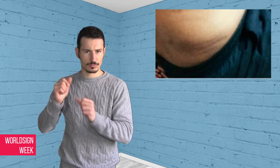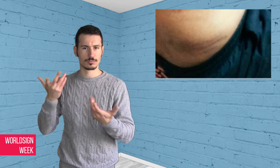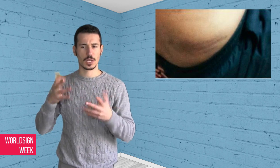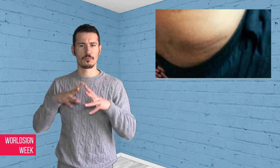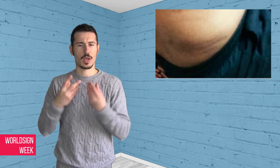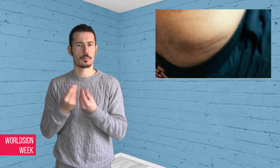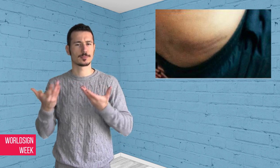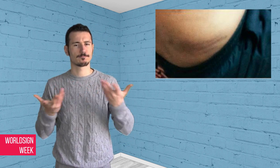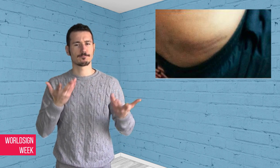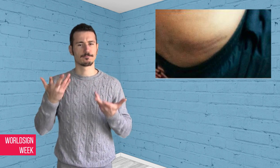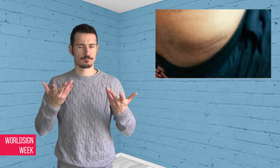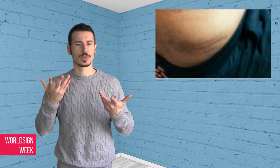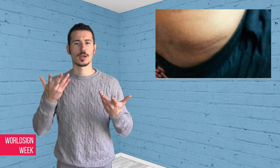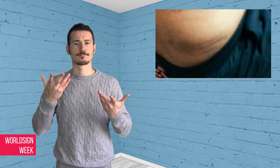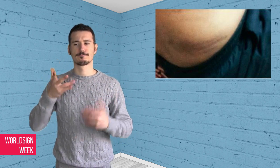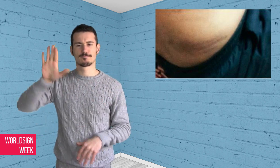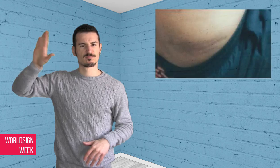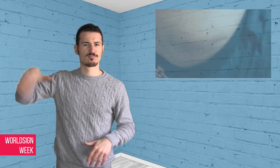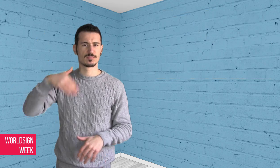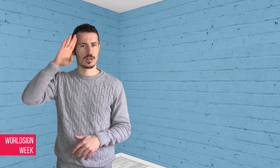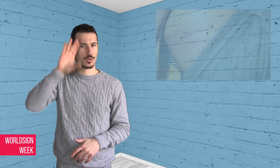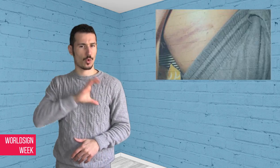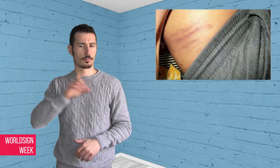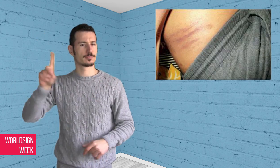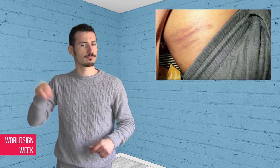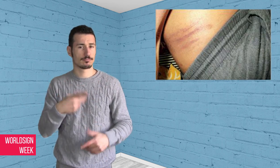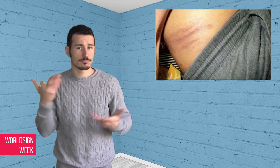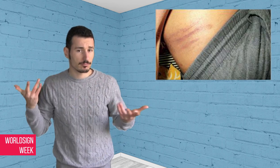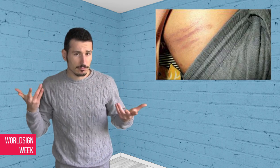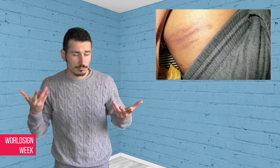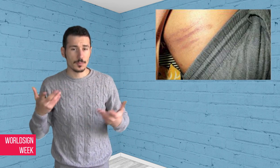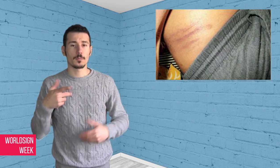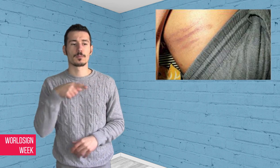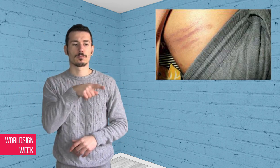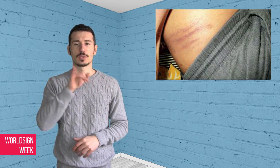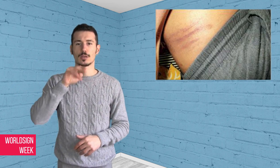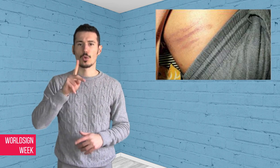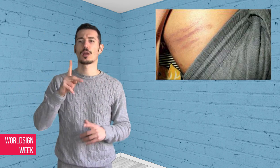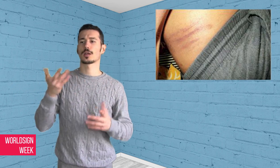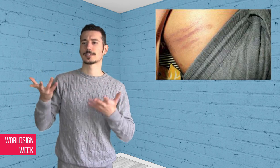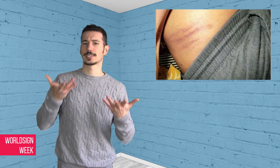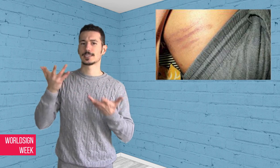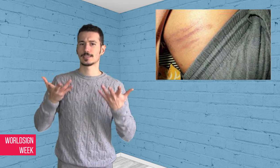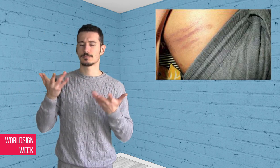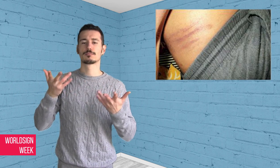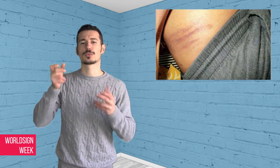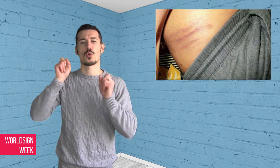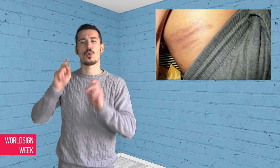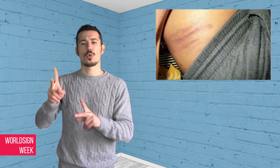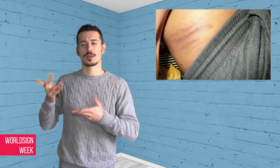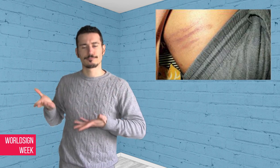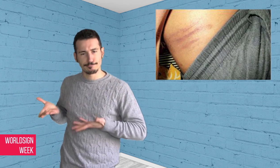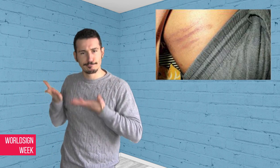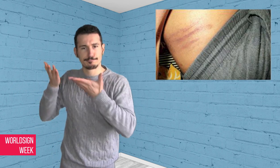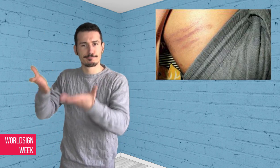beatings on Arnez. His mother cried “It seems like he was hit